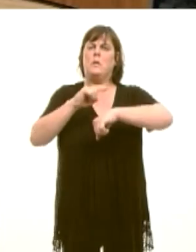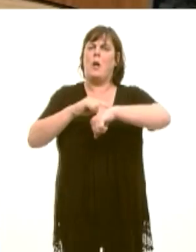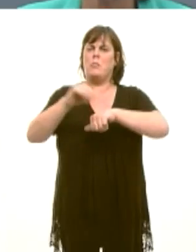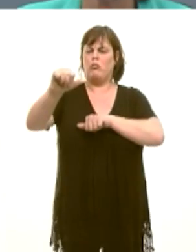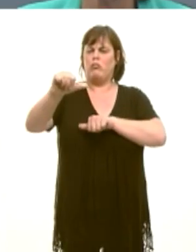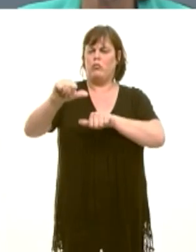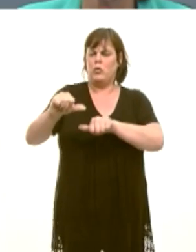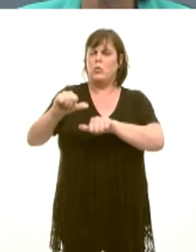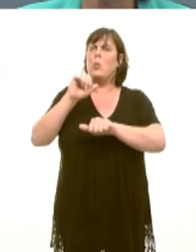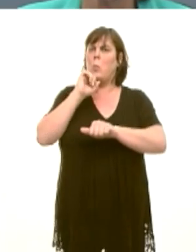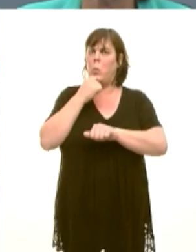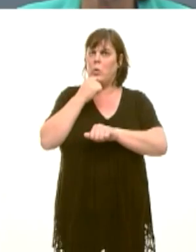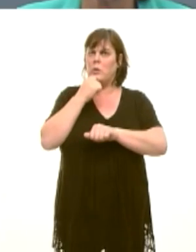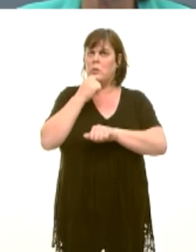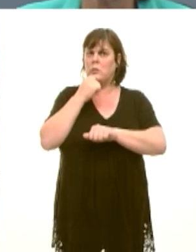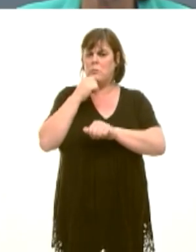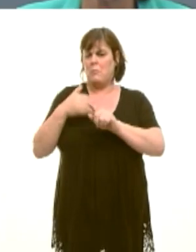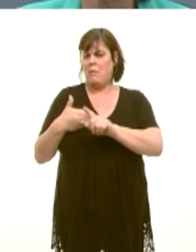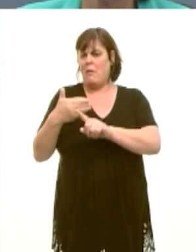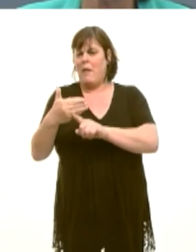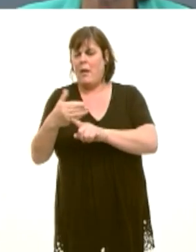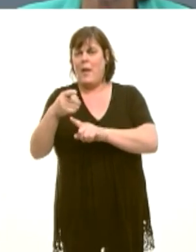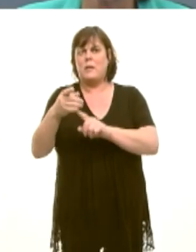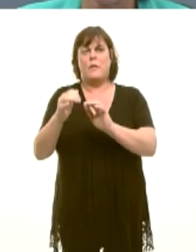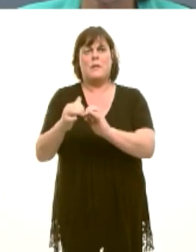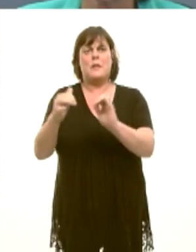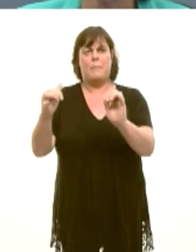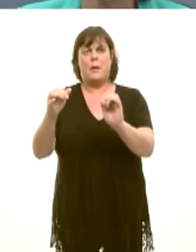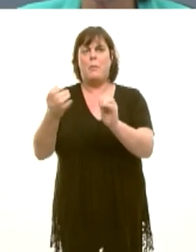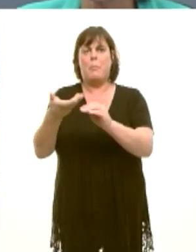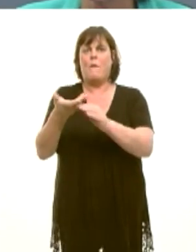the end of this Assembly, so Iím going to hold you to that, and Iím sure that many